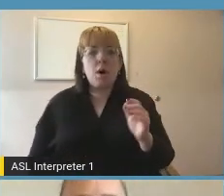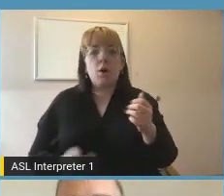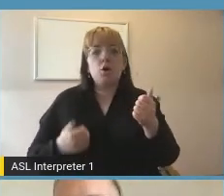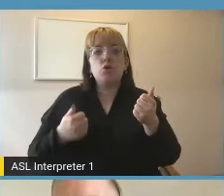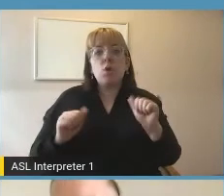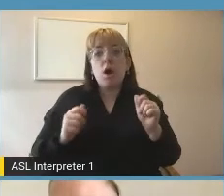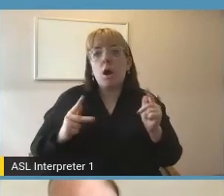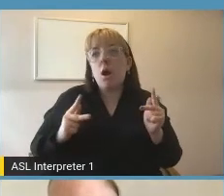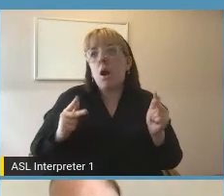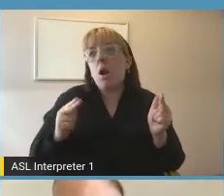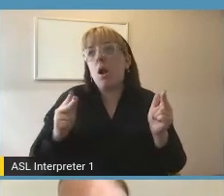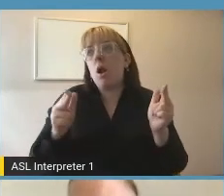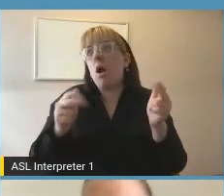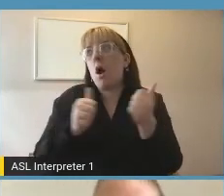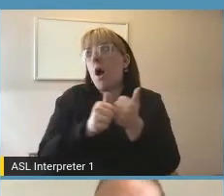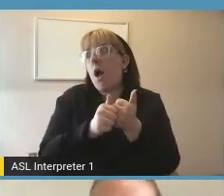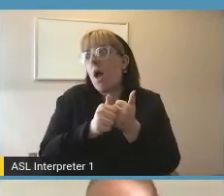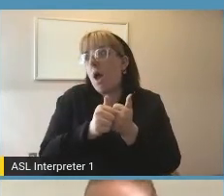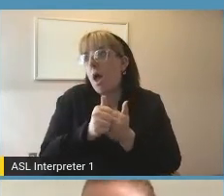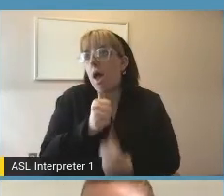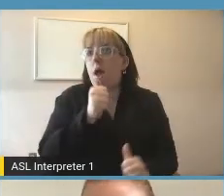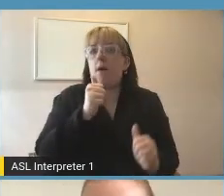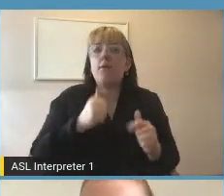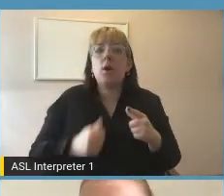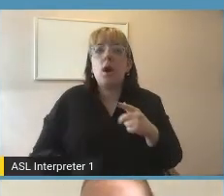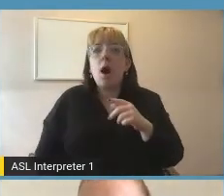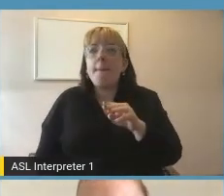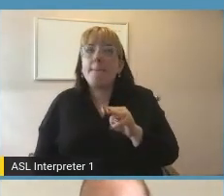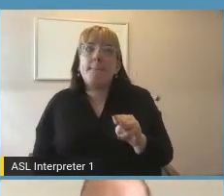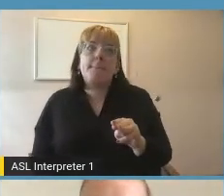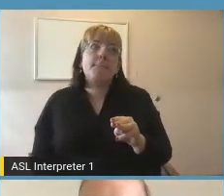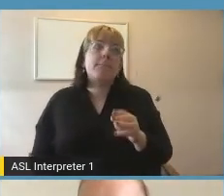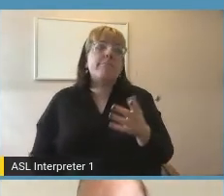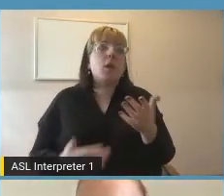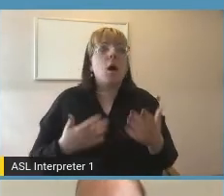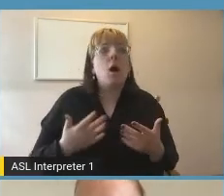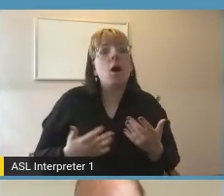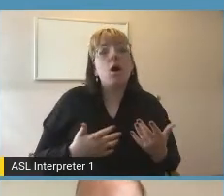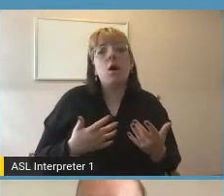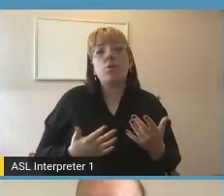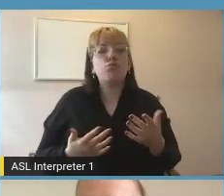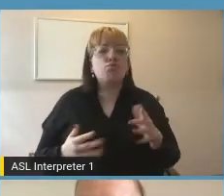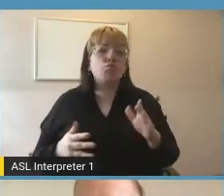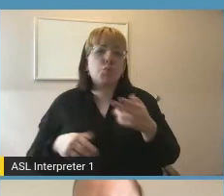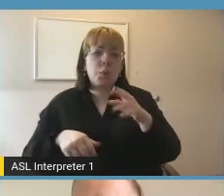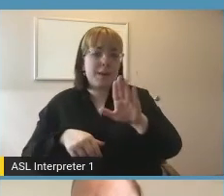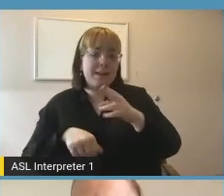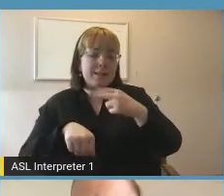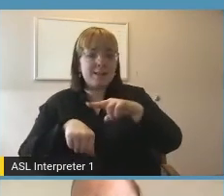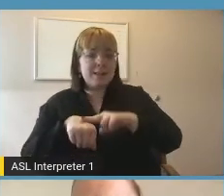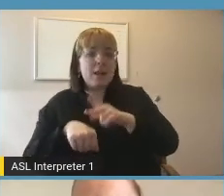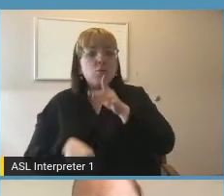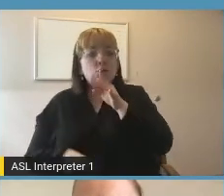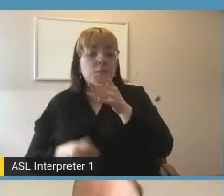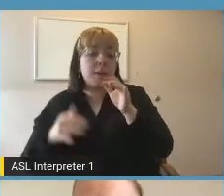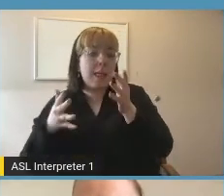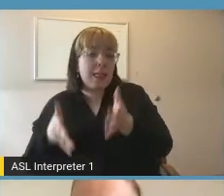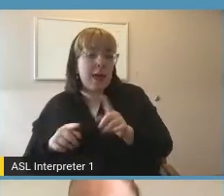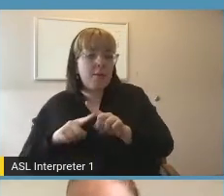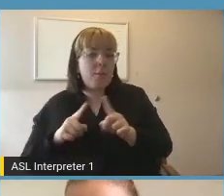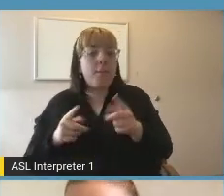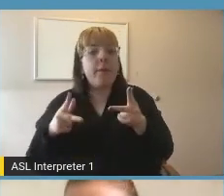every digression or I have left some of his natural speech in there. And then in one place